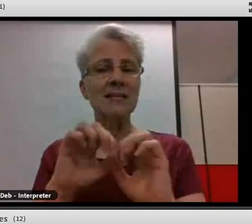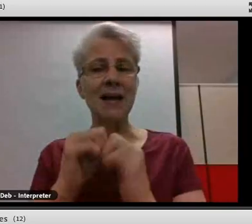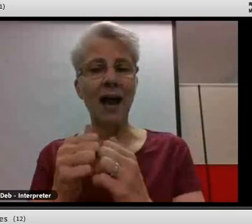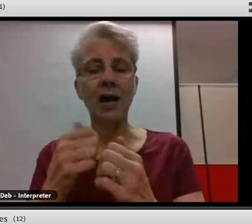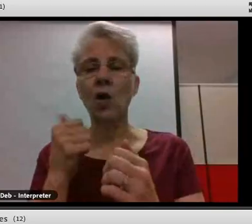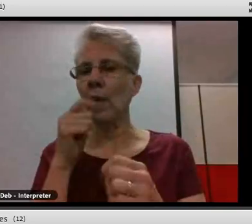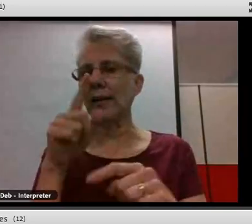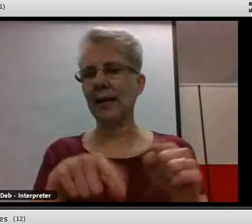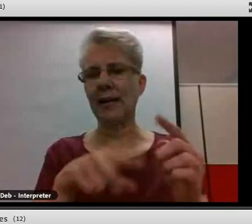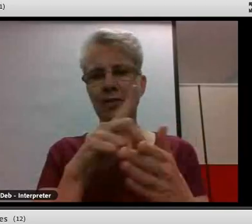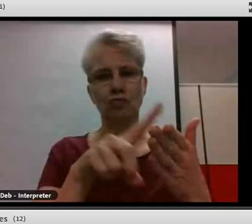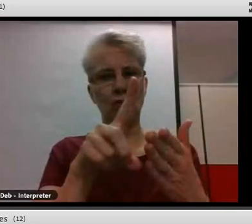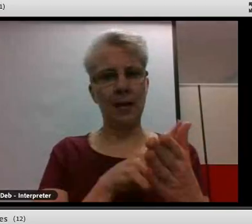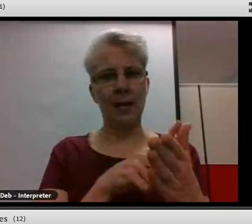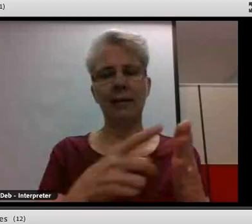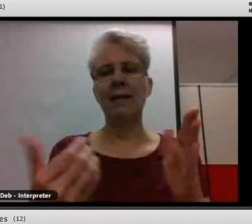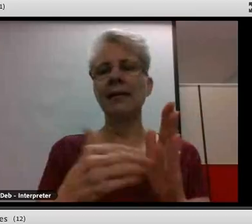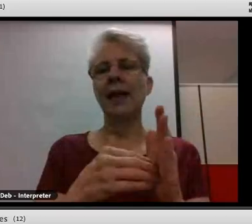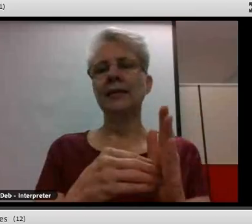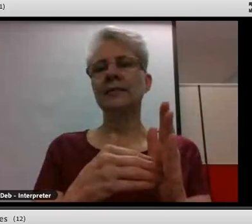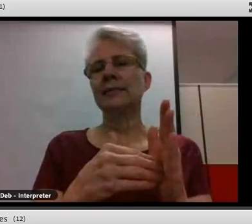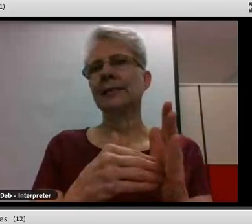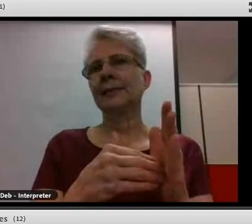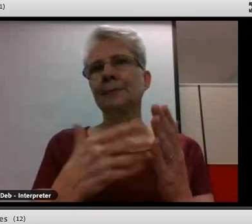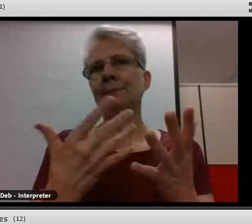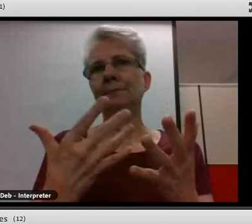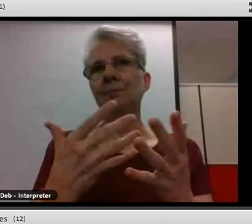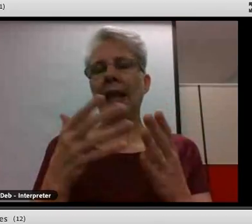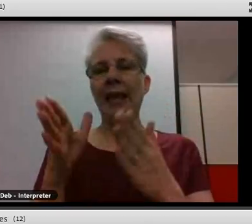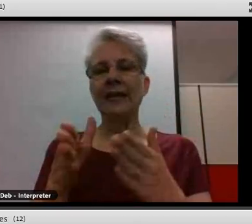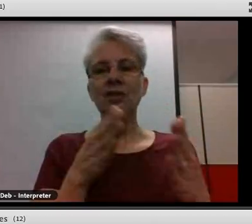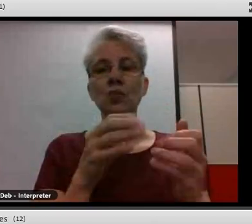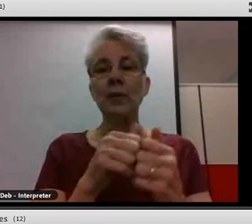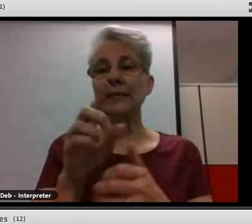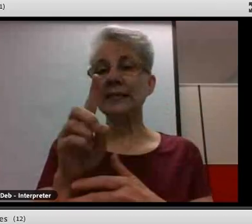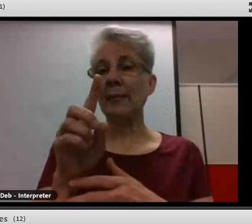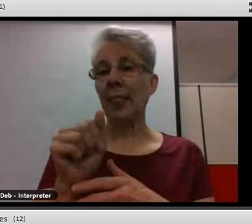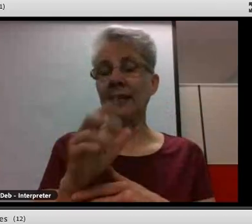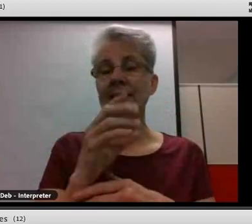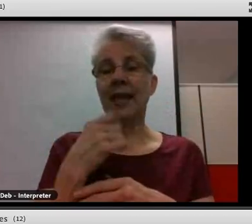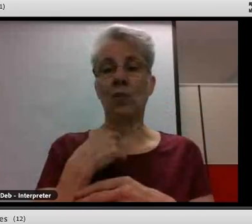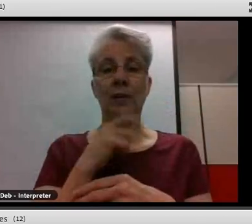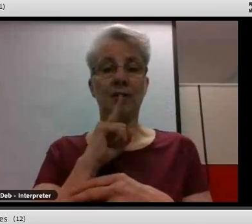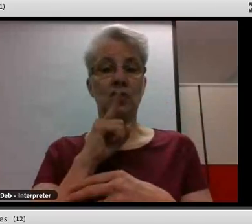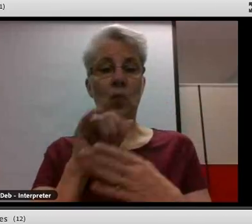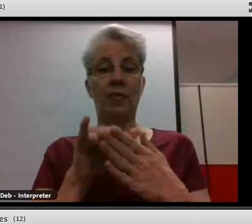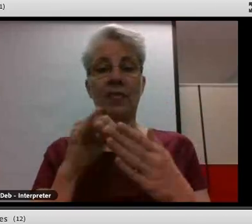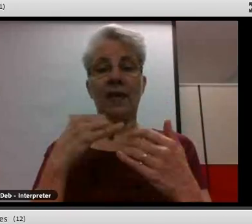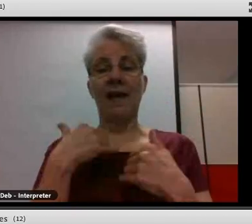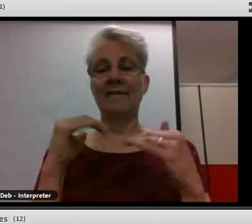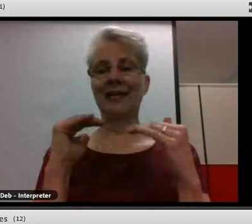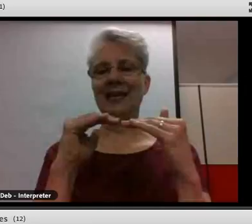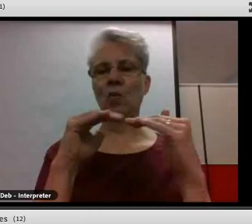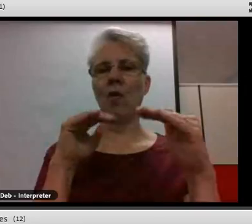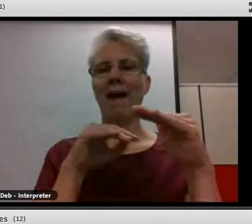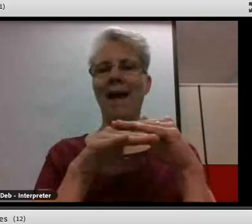And in this policy, they use the word "must,"